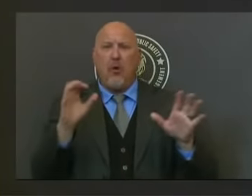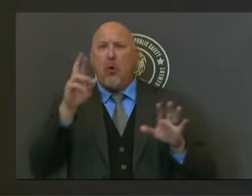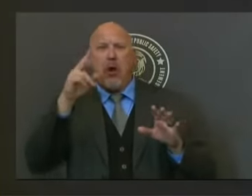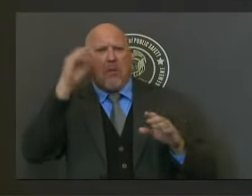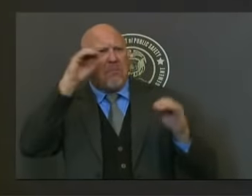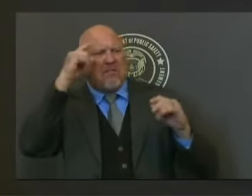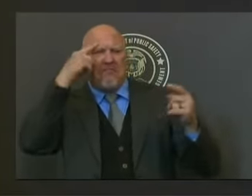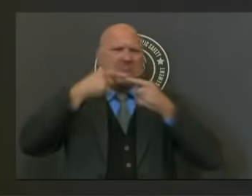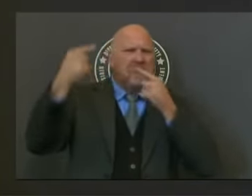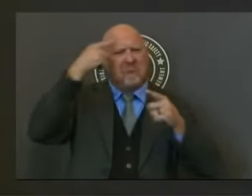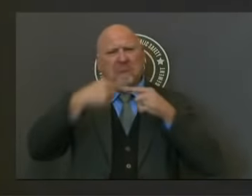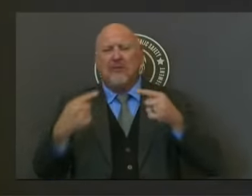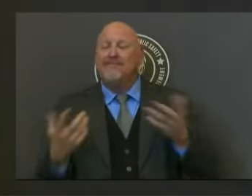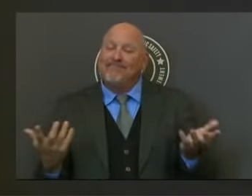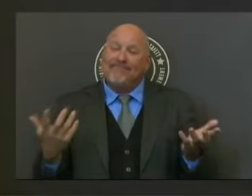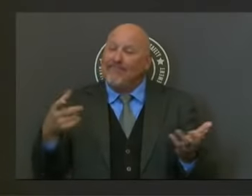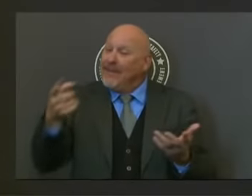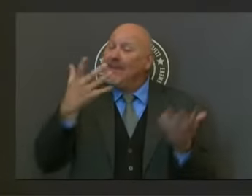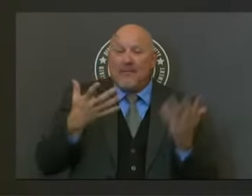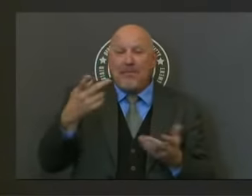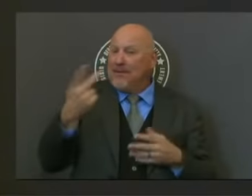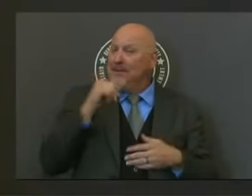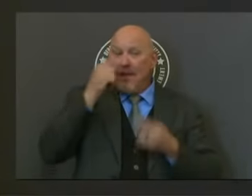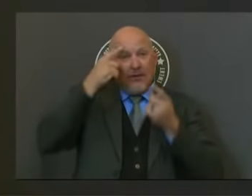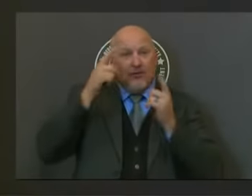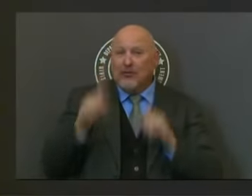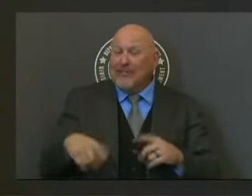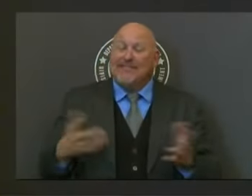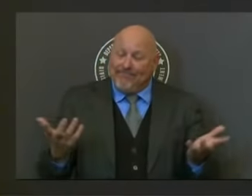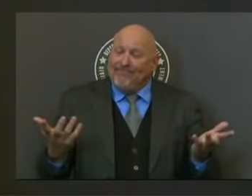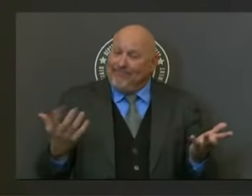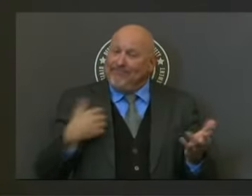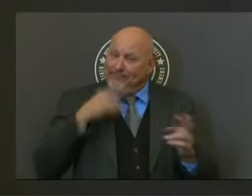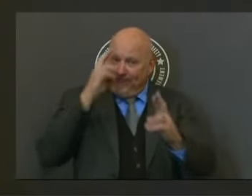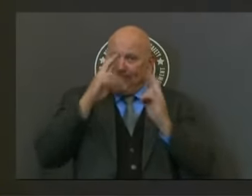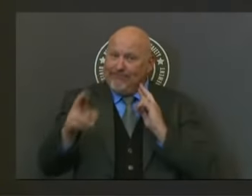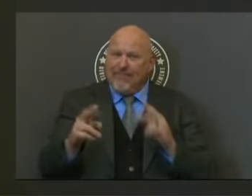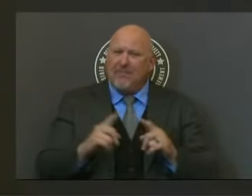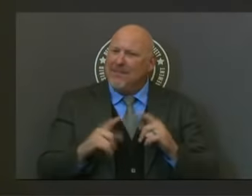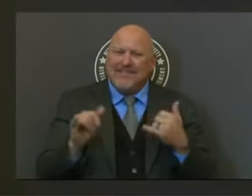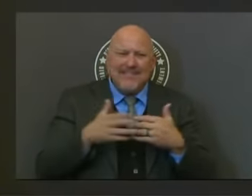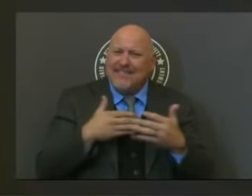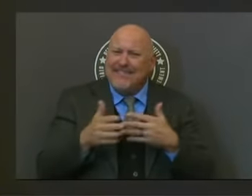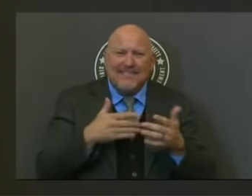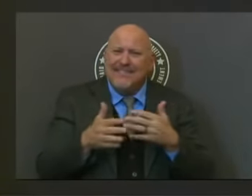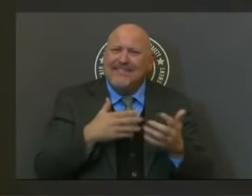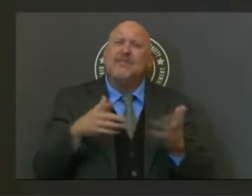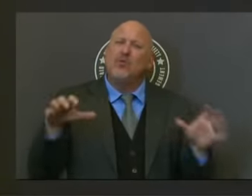strip contribute to the success and the betterment of our